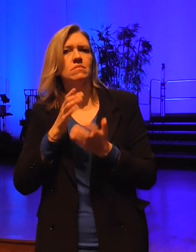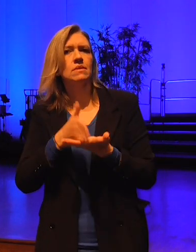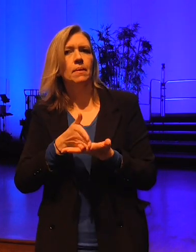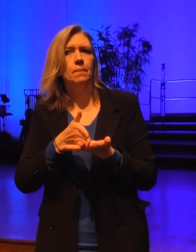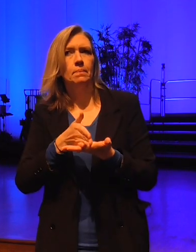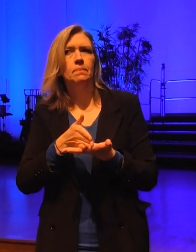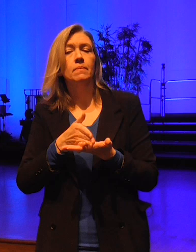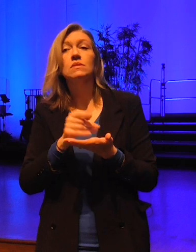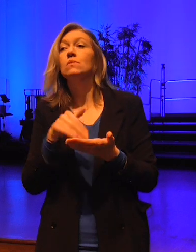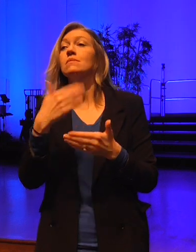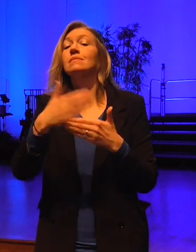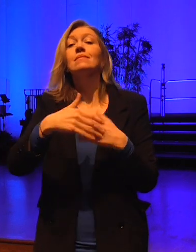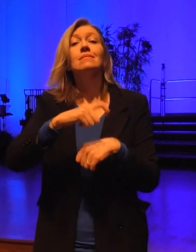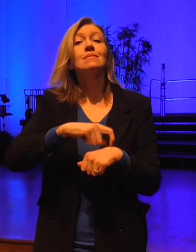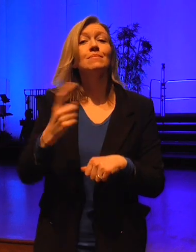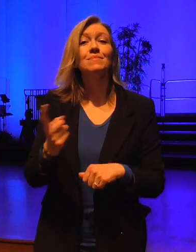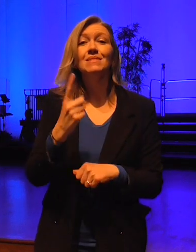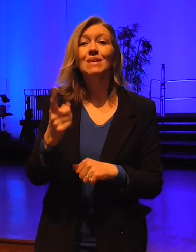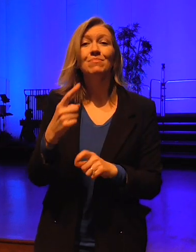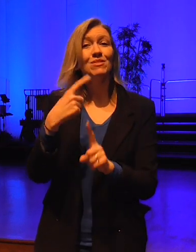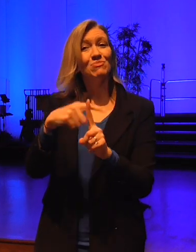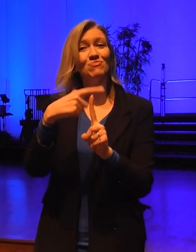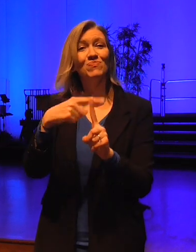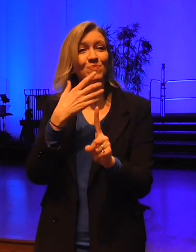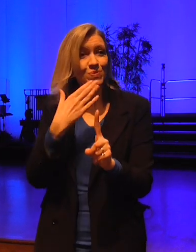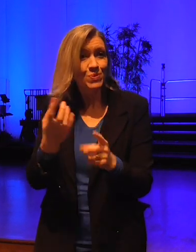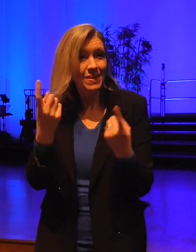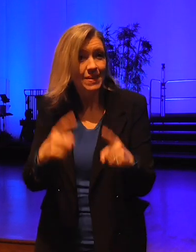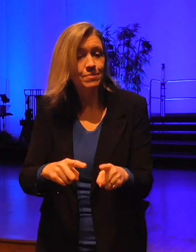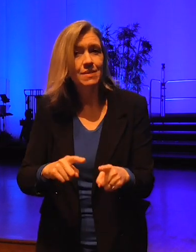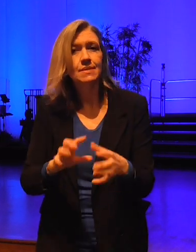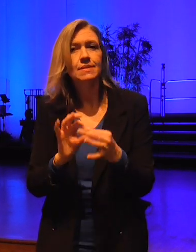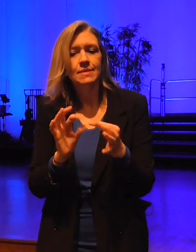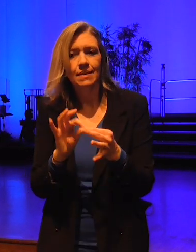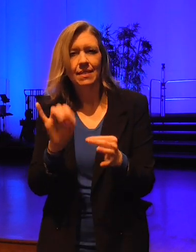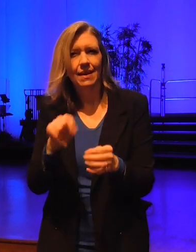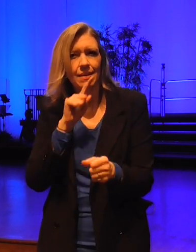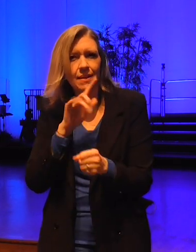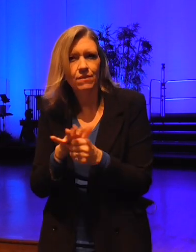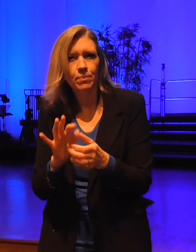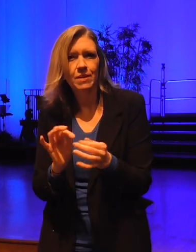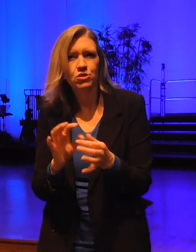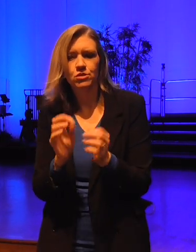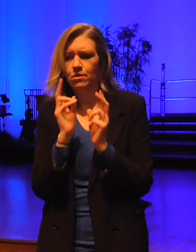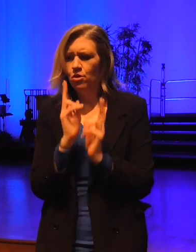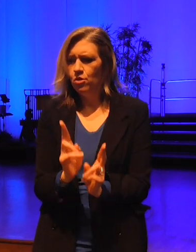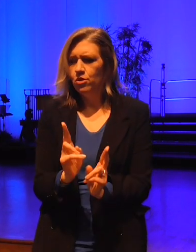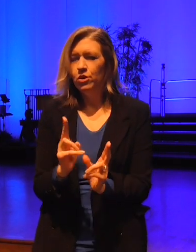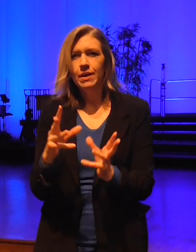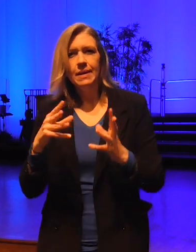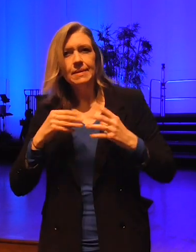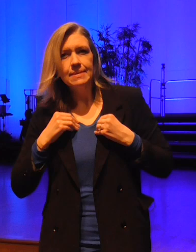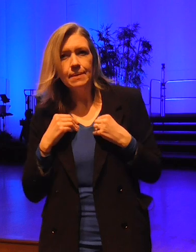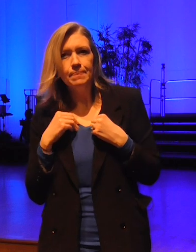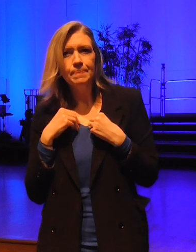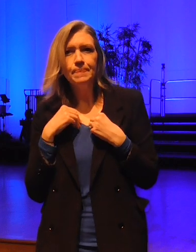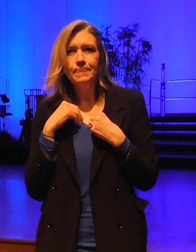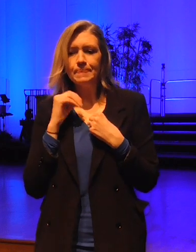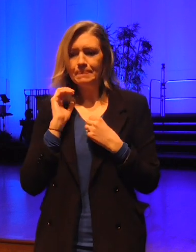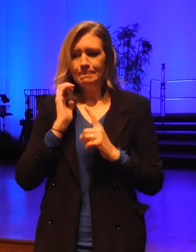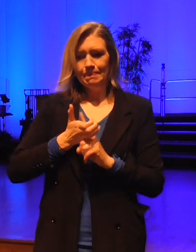happens to you articulate that affirmation honor it accept it embody it and yet know there's even